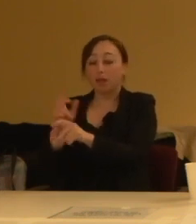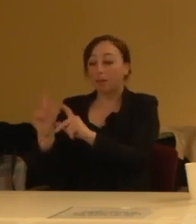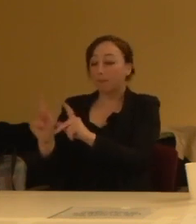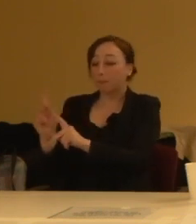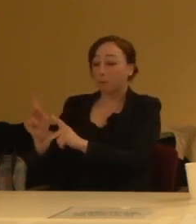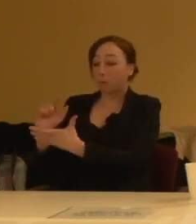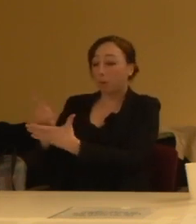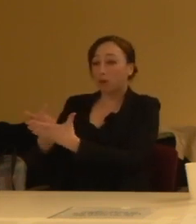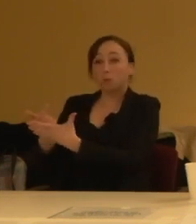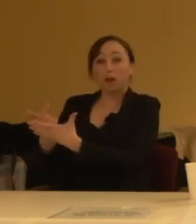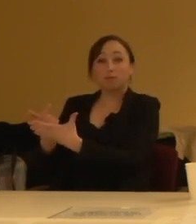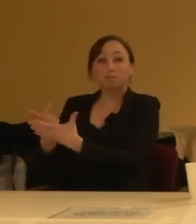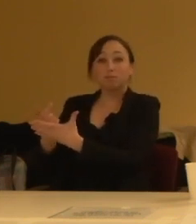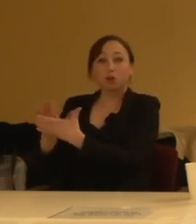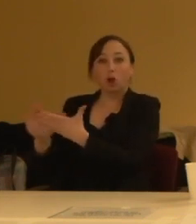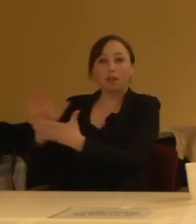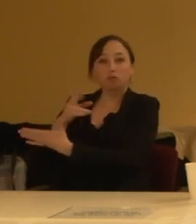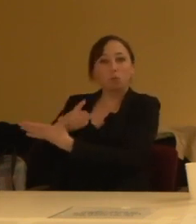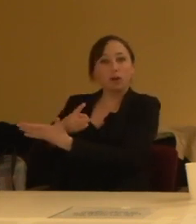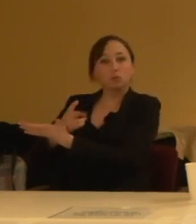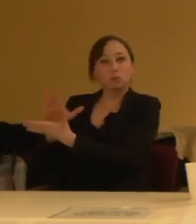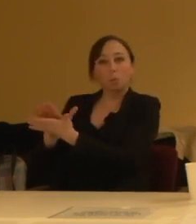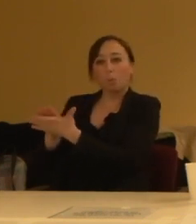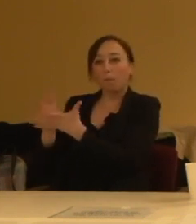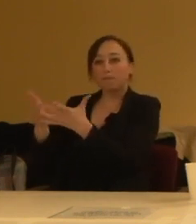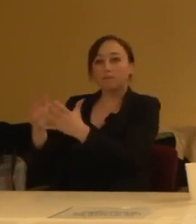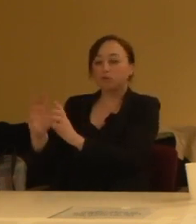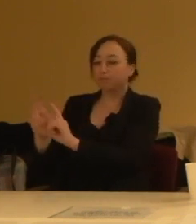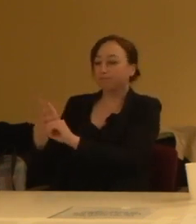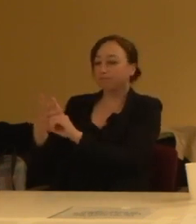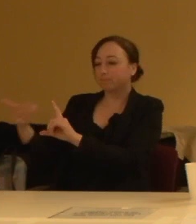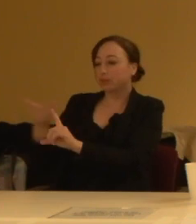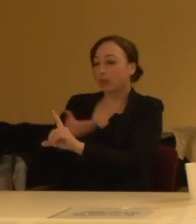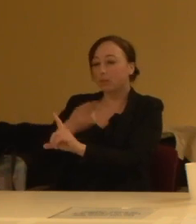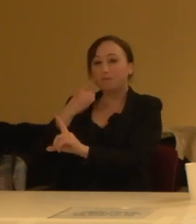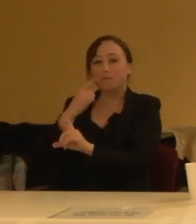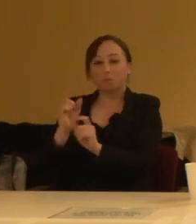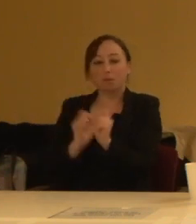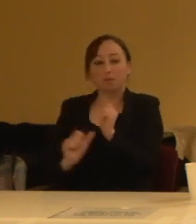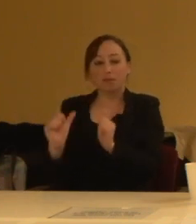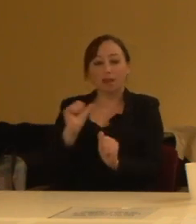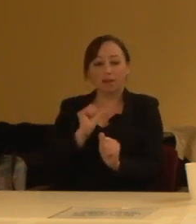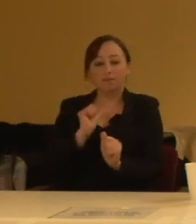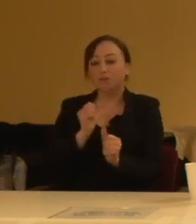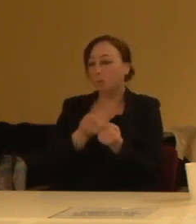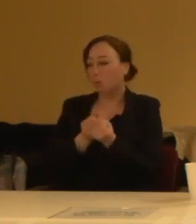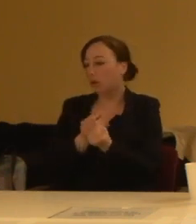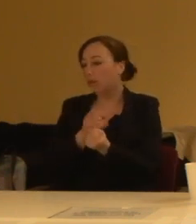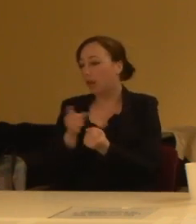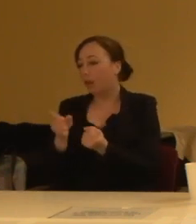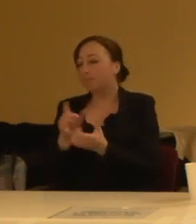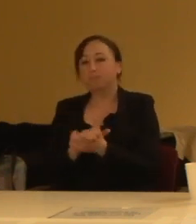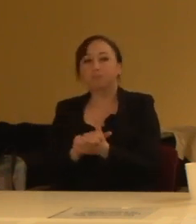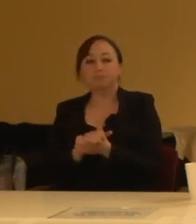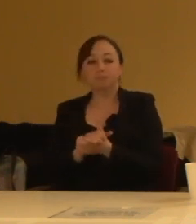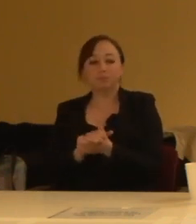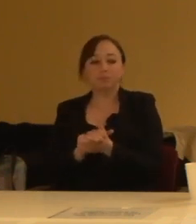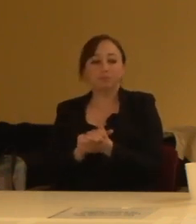which was not appropriate for every institution, was definitely appropriate for the Alliance, addressing all kinds of concerns, including a lack of graduate playwright